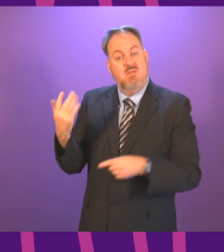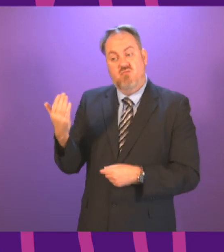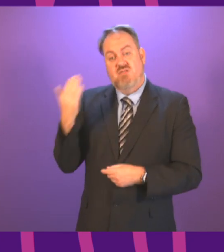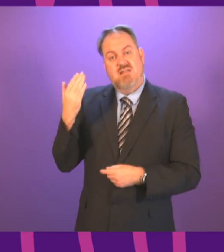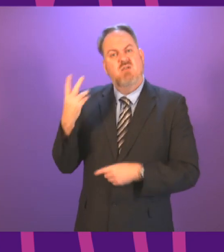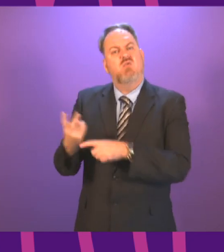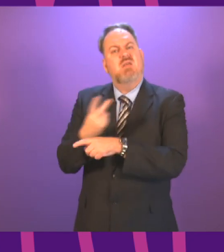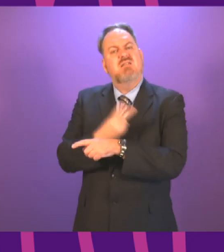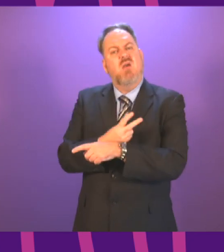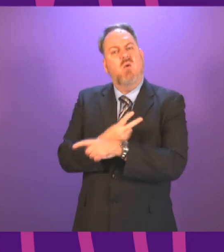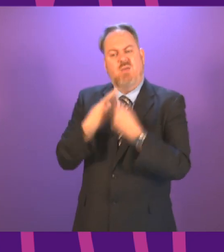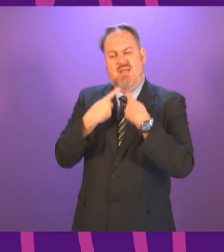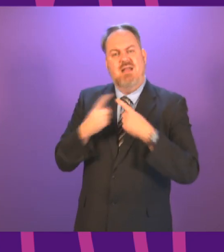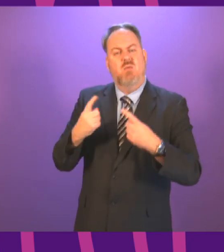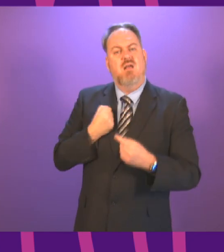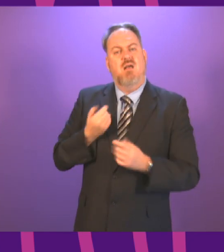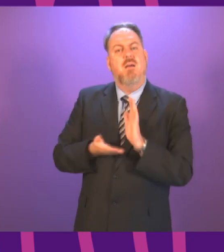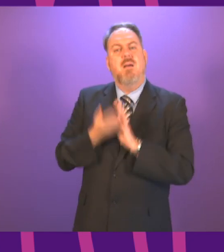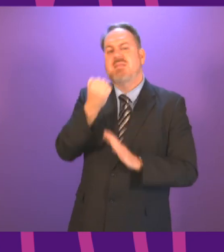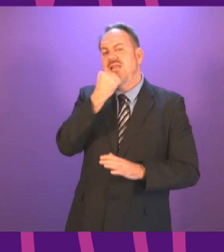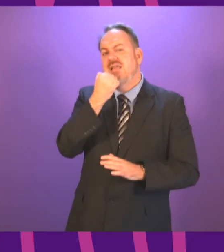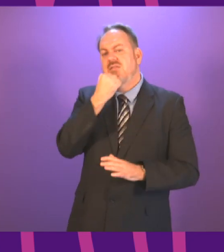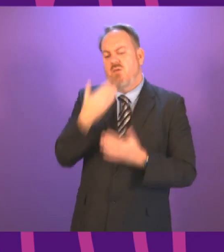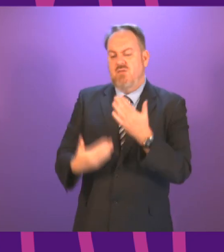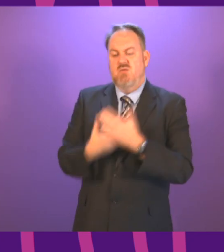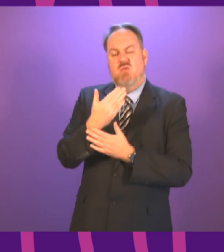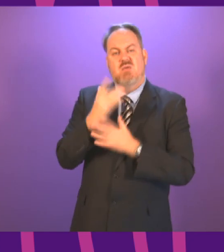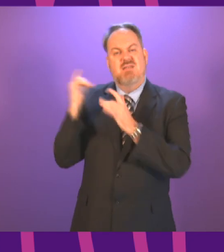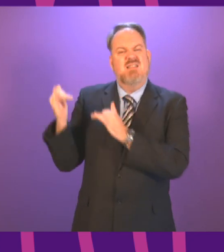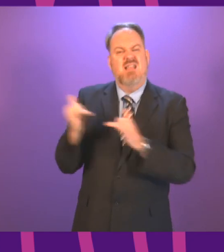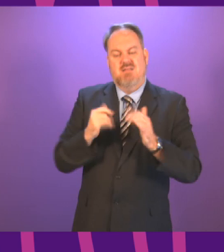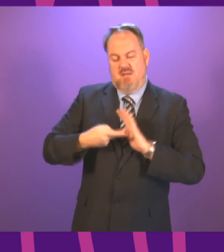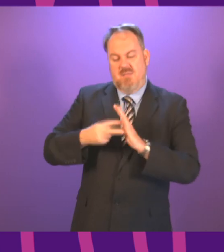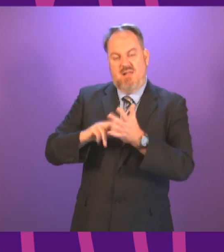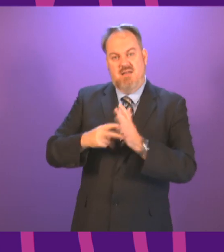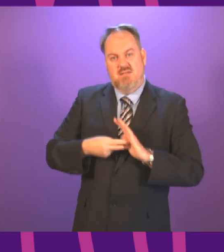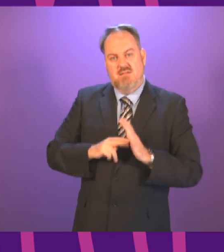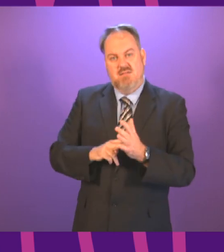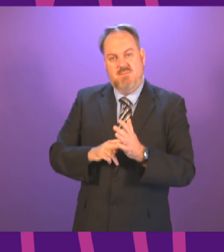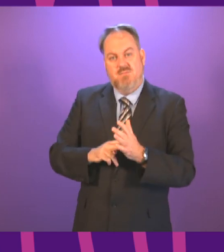or thereabouts, we published our updated testing strategy, which set out the clinical groups